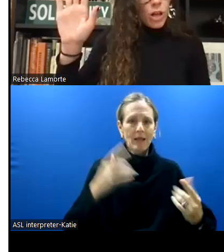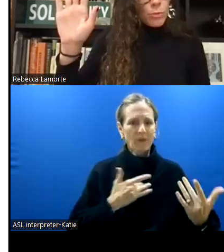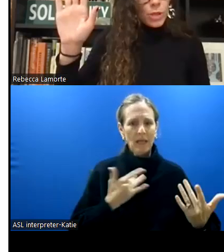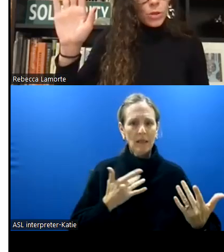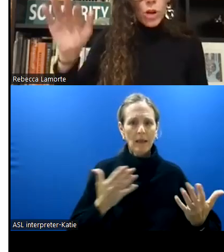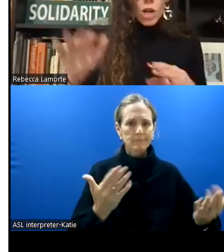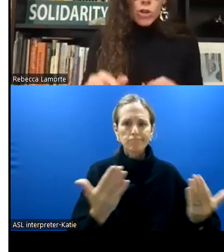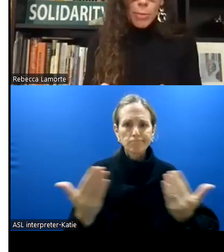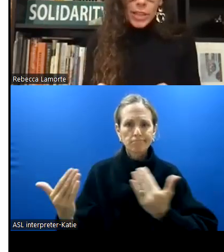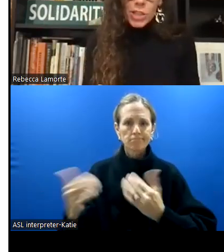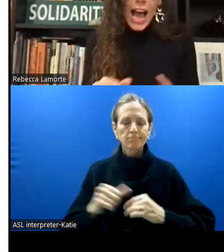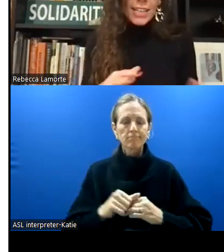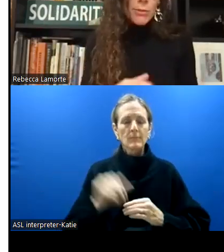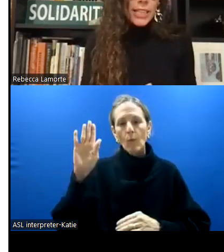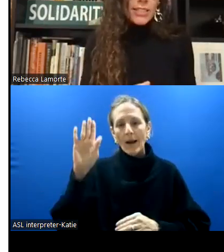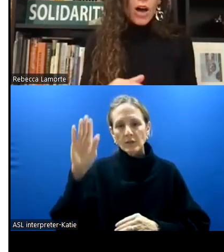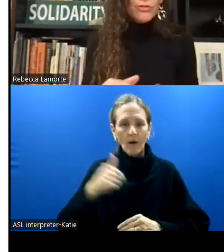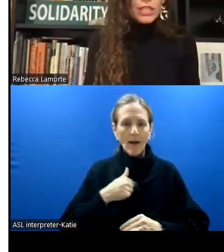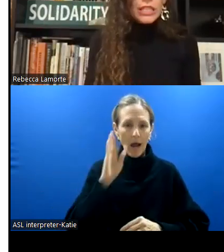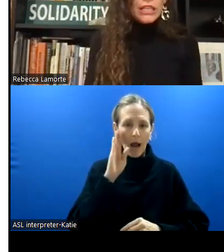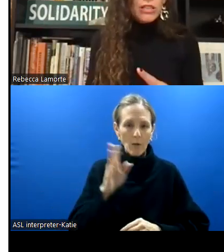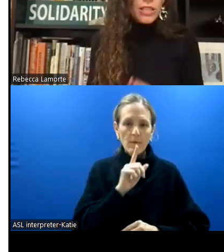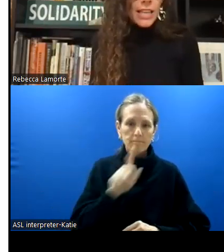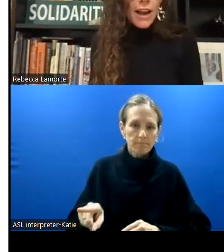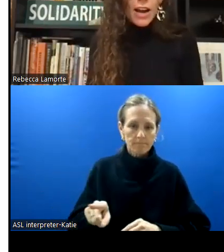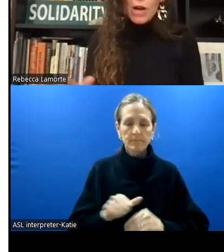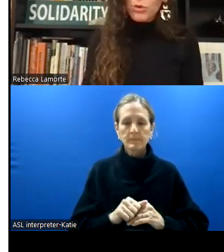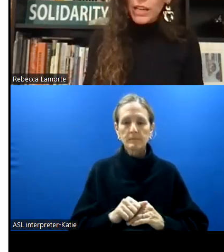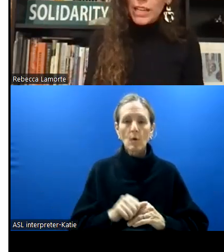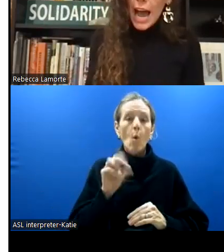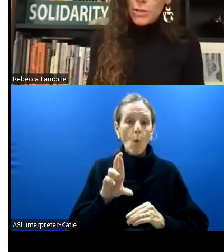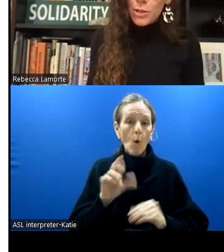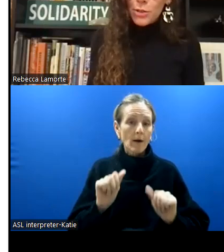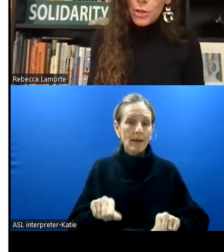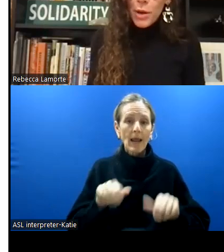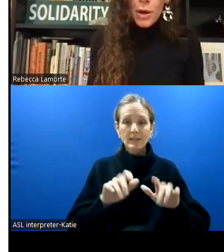We'll unmute, drop it in the chat to myself, to Neal, to Sarah, and we'll read it out to the group.